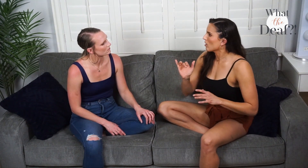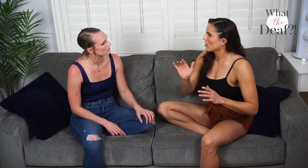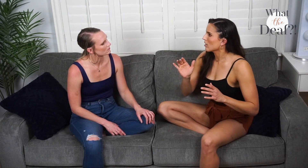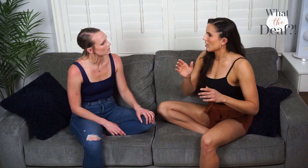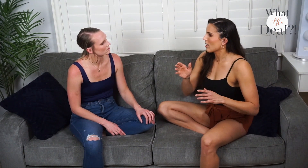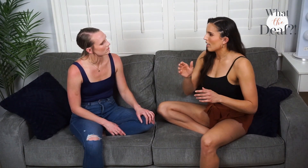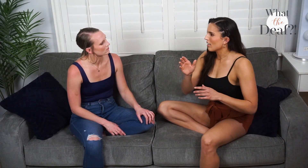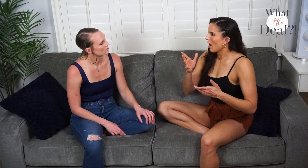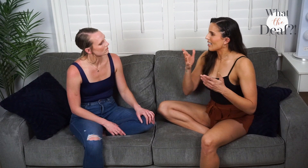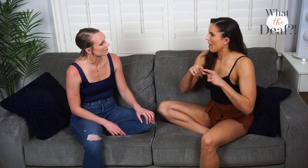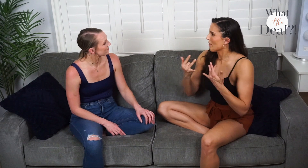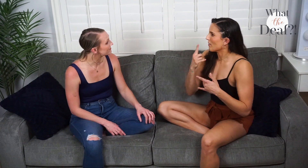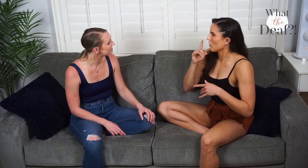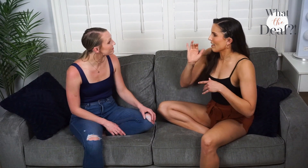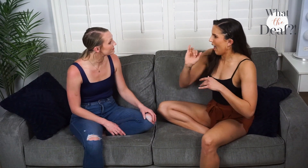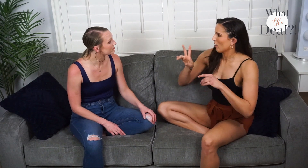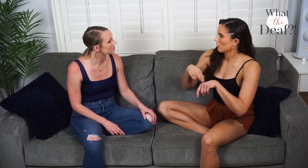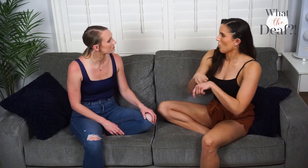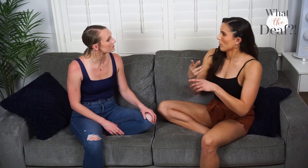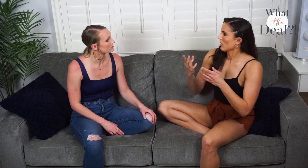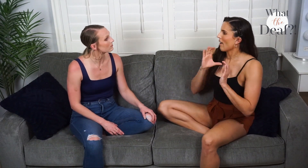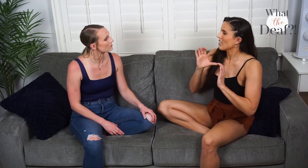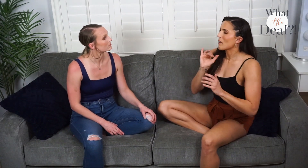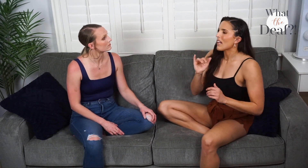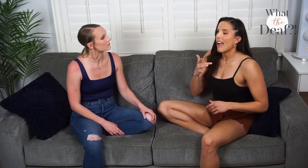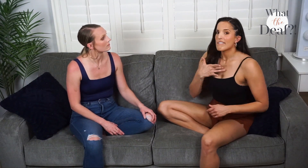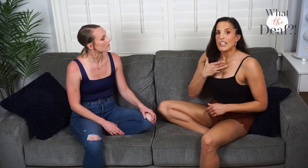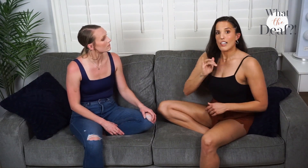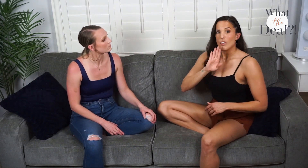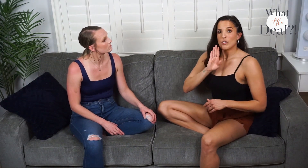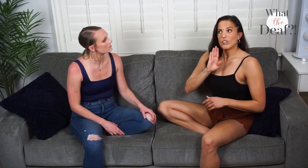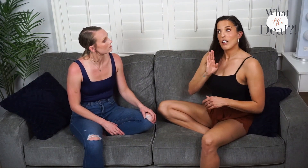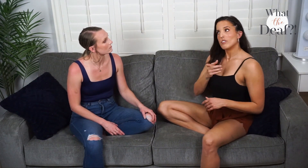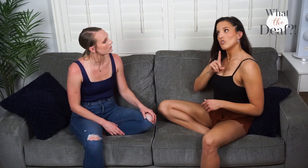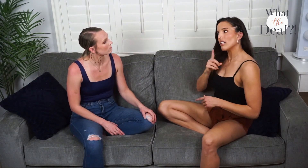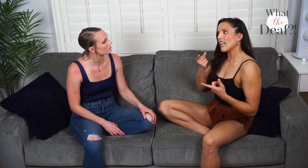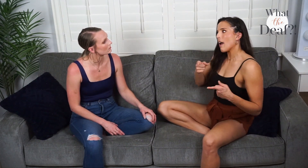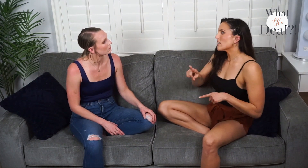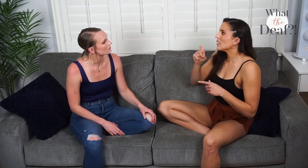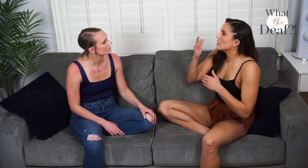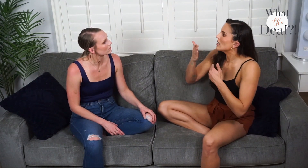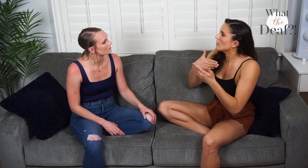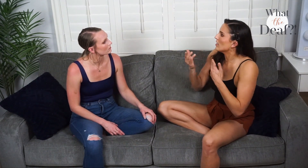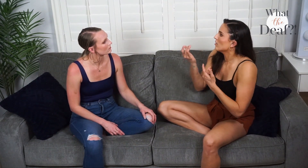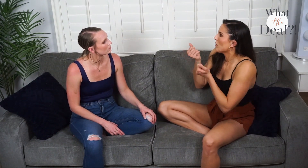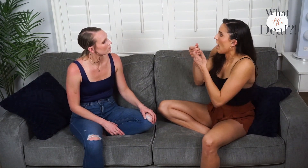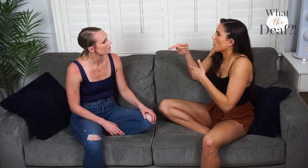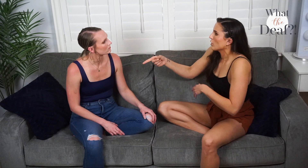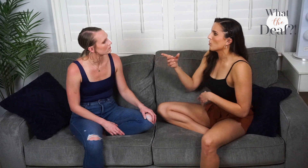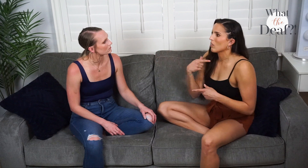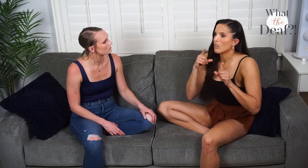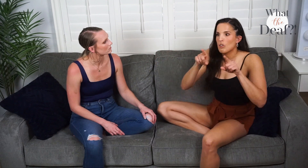And he said that he can't wait for us to have a normal conversation. I'm like, I don't think that's really ever gonna happen